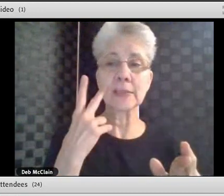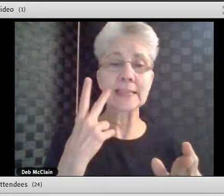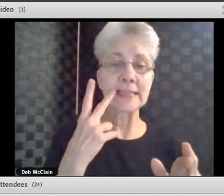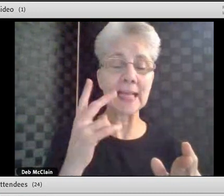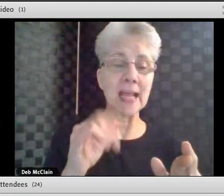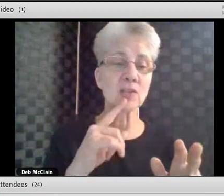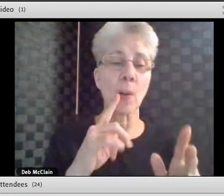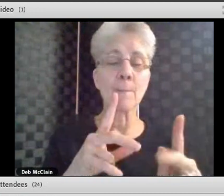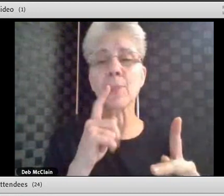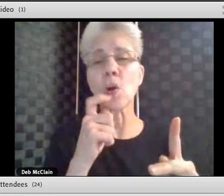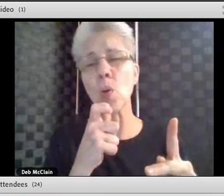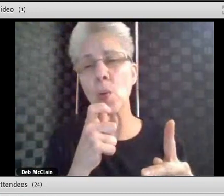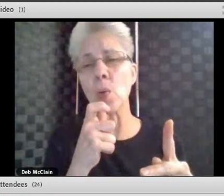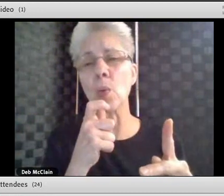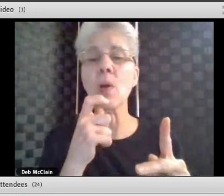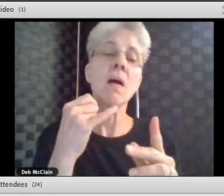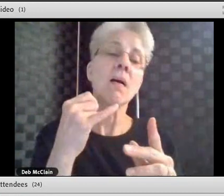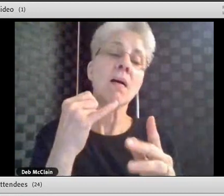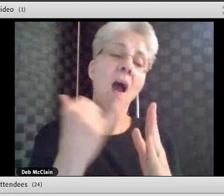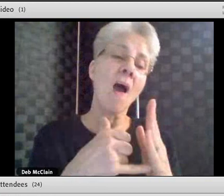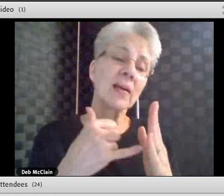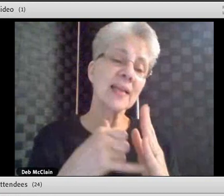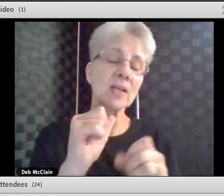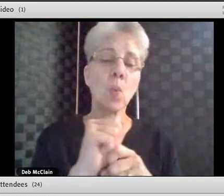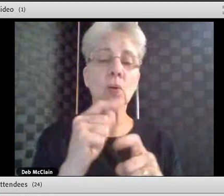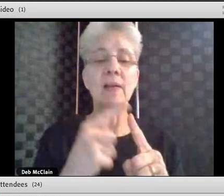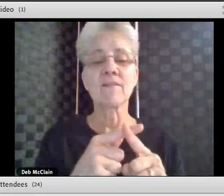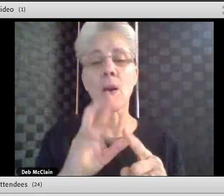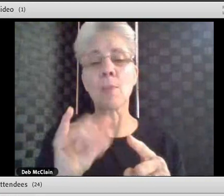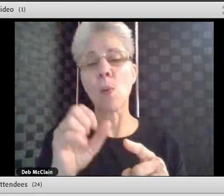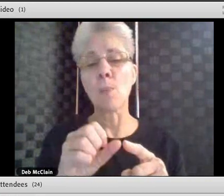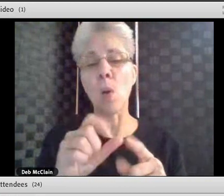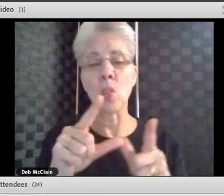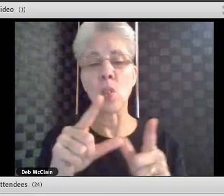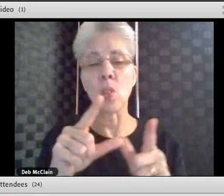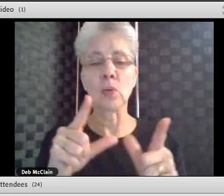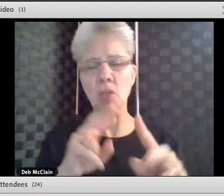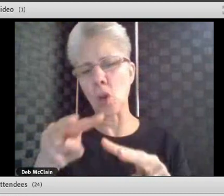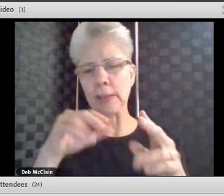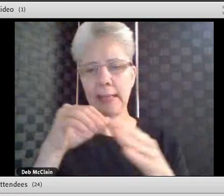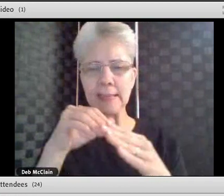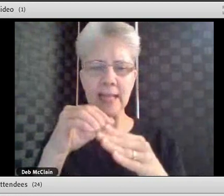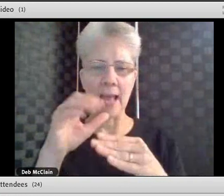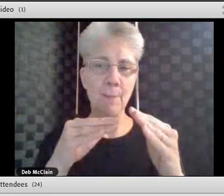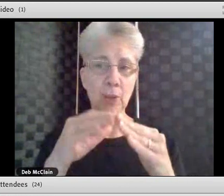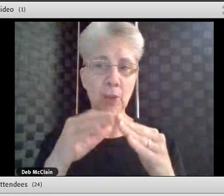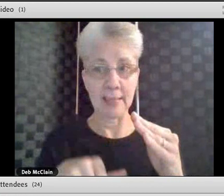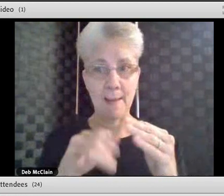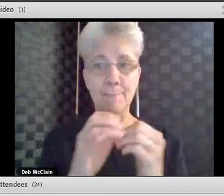who are architects working from a remote location, and they're actually looking inside the building.